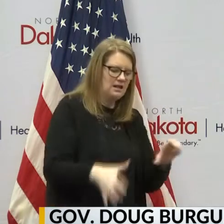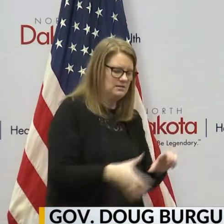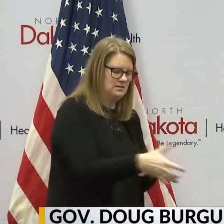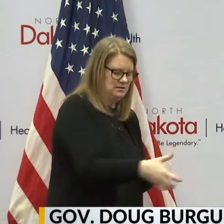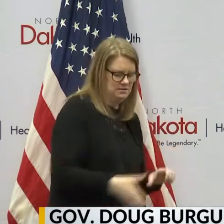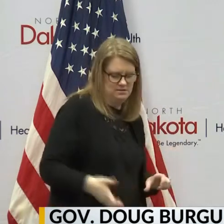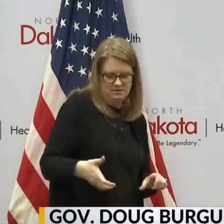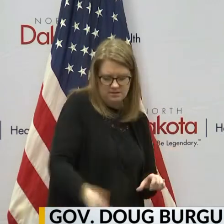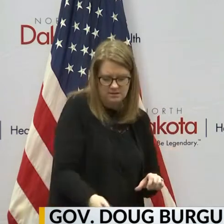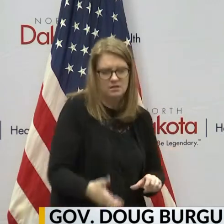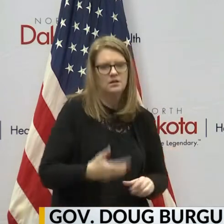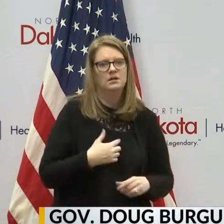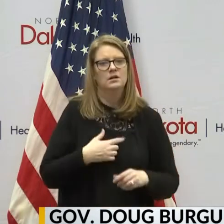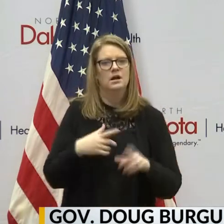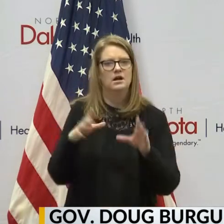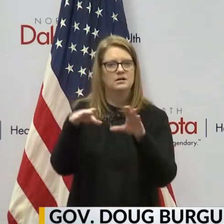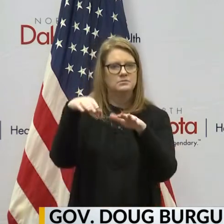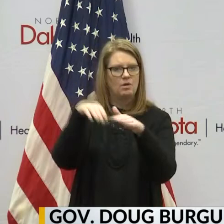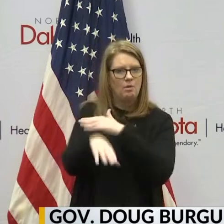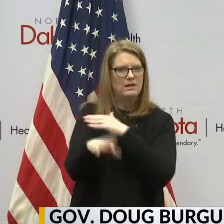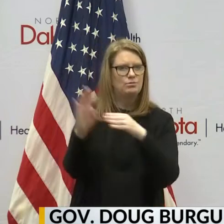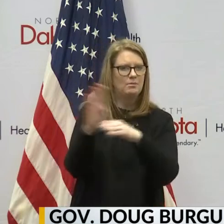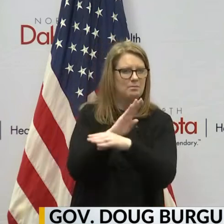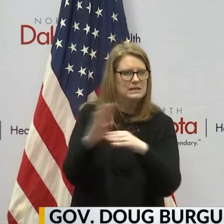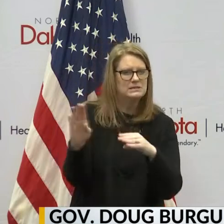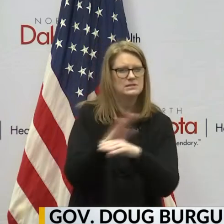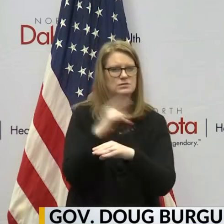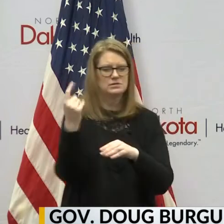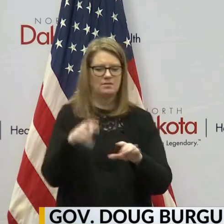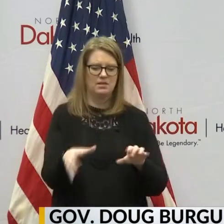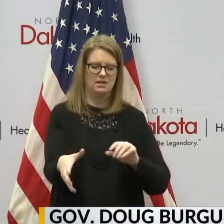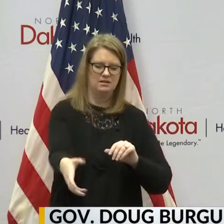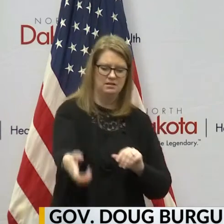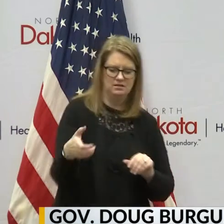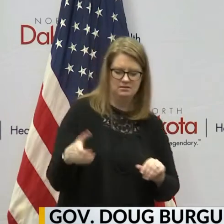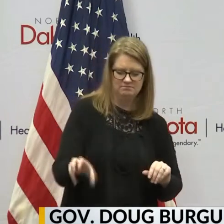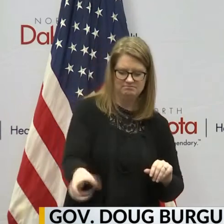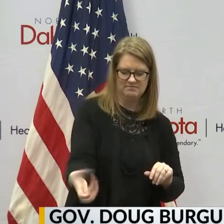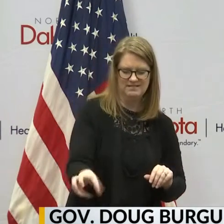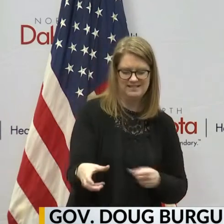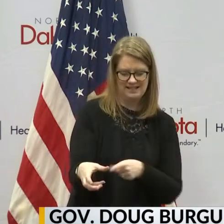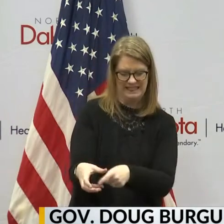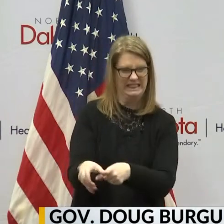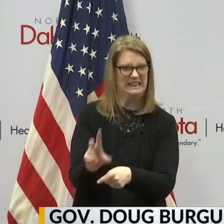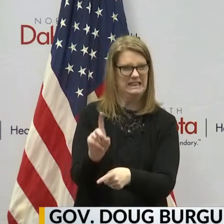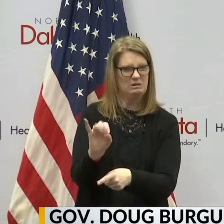HANDS AFTER YOU HAVE TOUCHED COMMON SURFACES. GAS PUMPS, KNOBS AT THE GAS